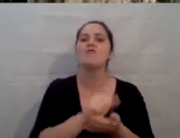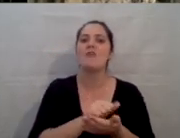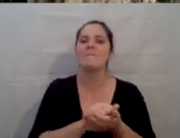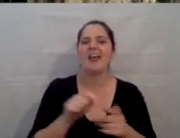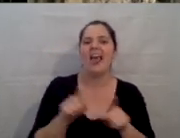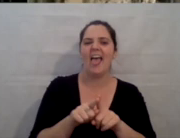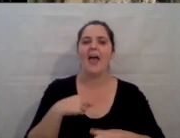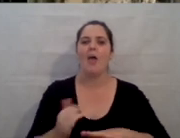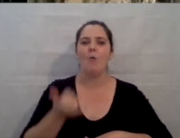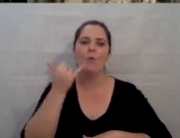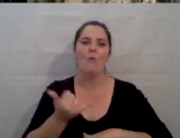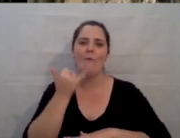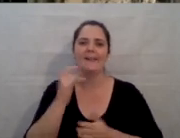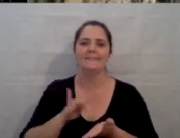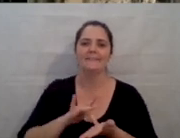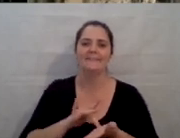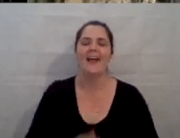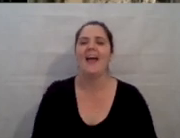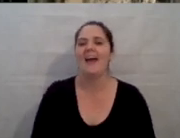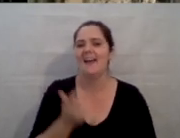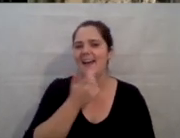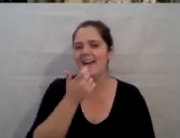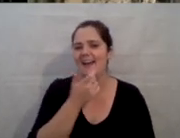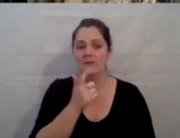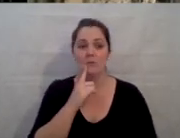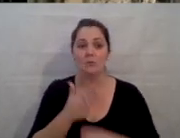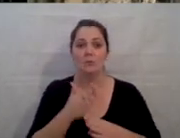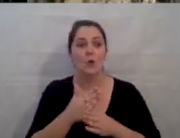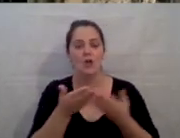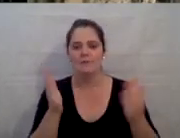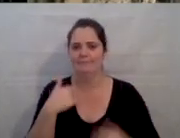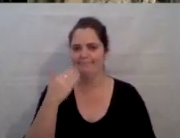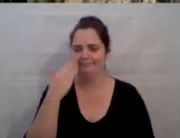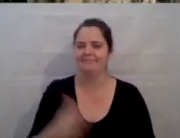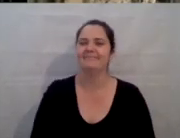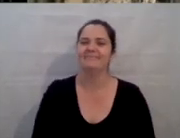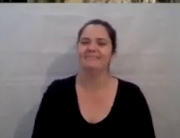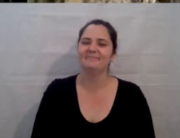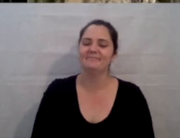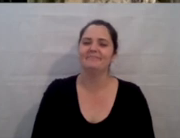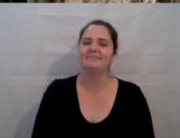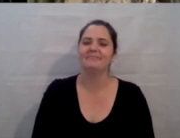centre chic thing going on, I don't know if it's working out there or not. Okay alright now, you've got that.